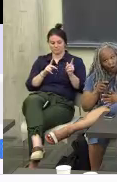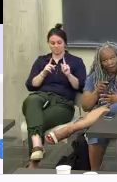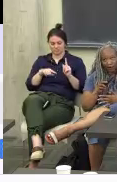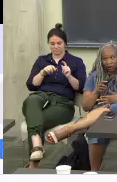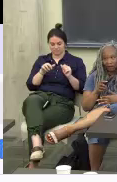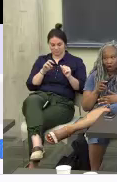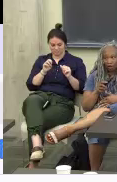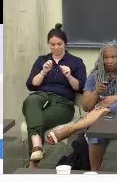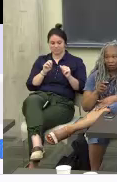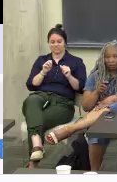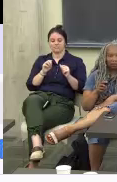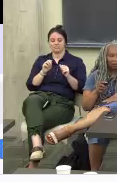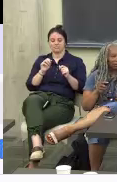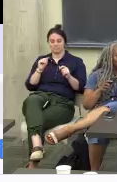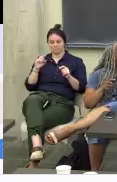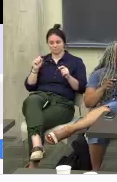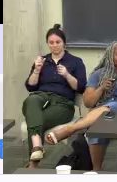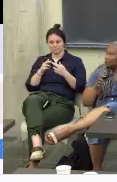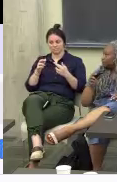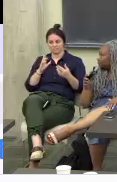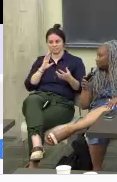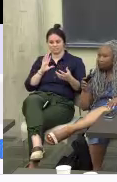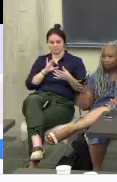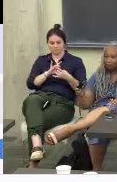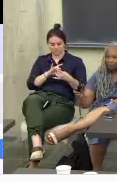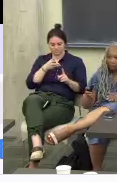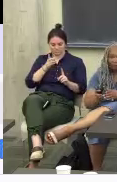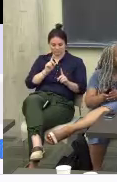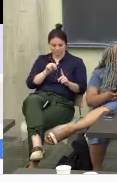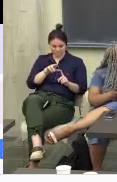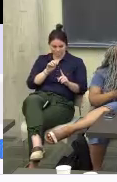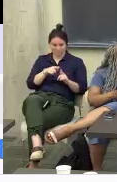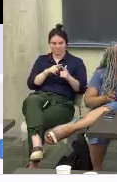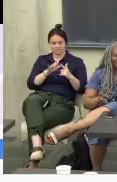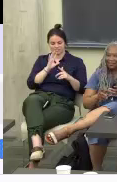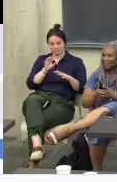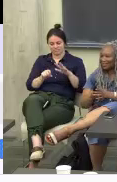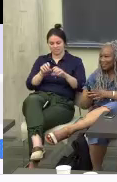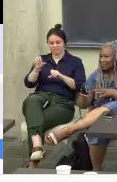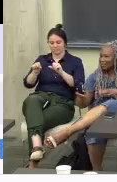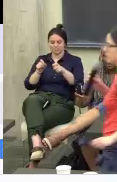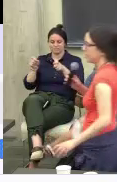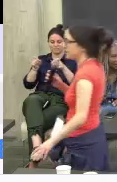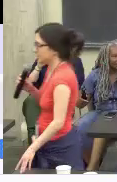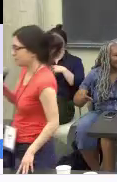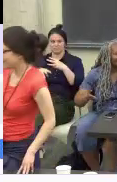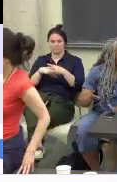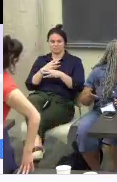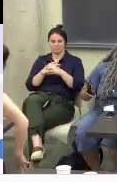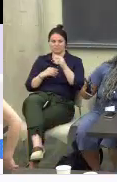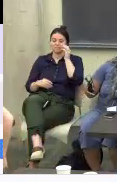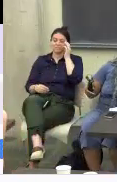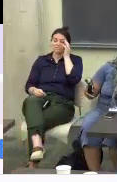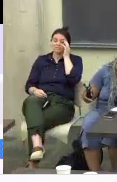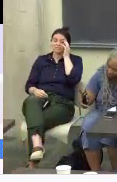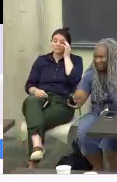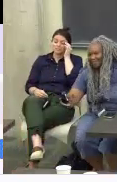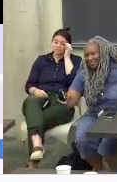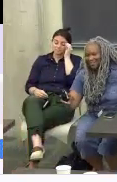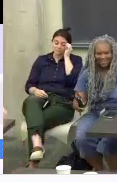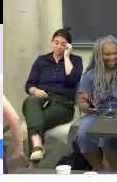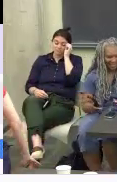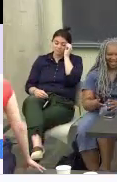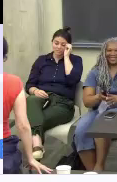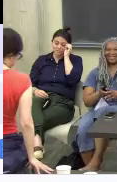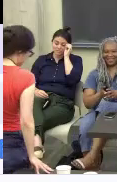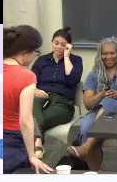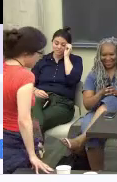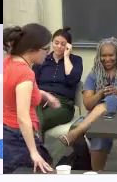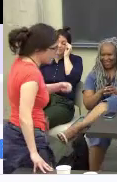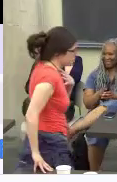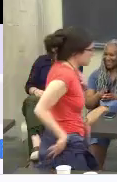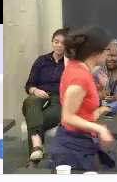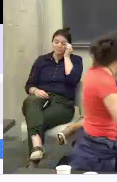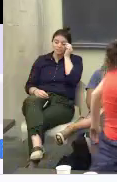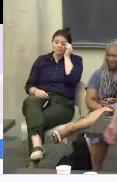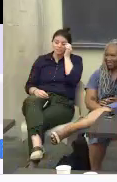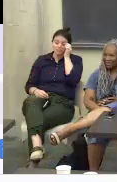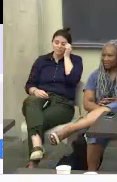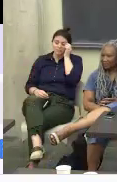world domination of it all. Yes. Yes. I don't know.